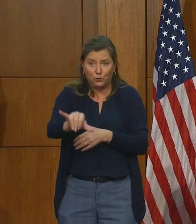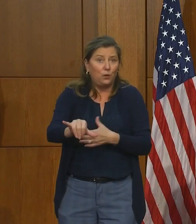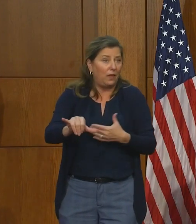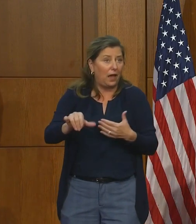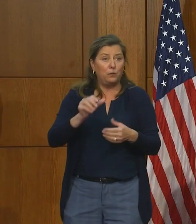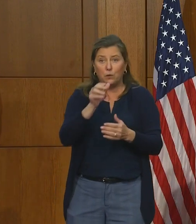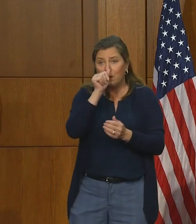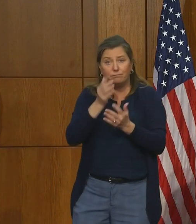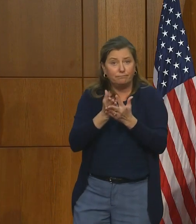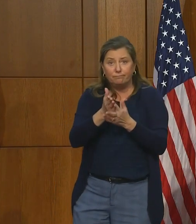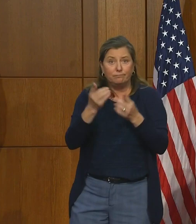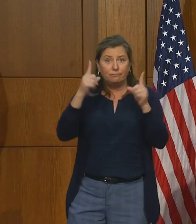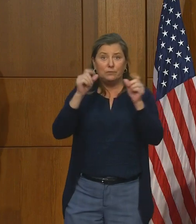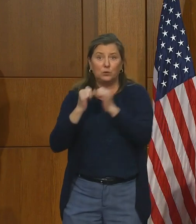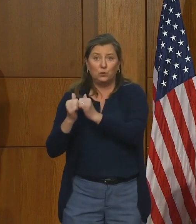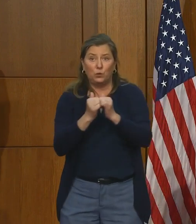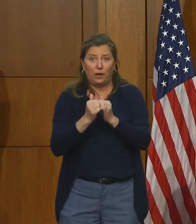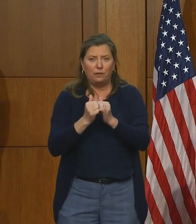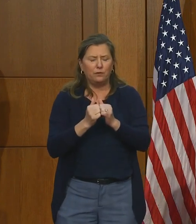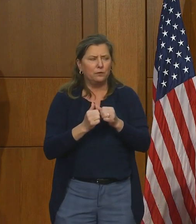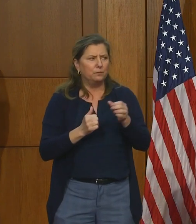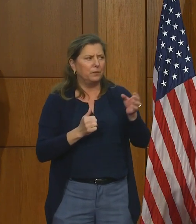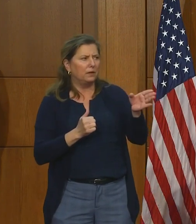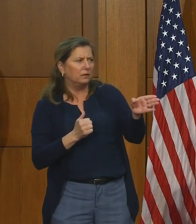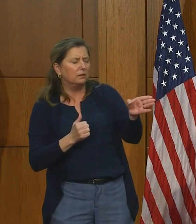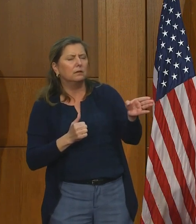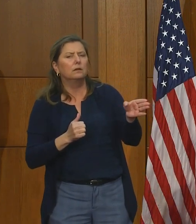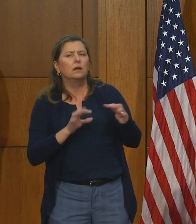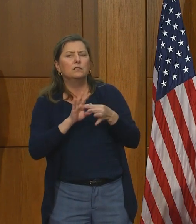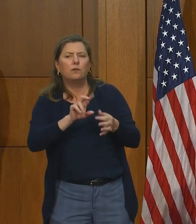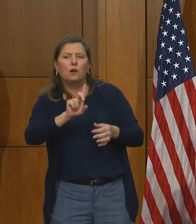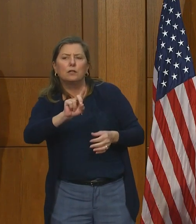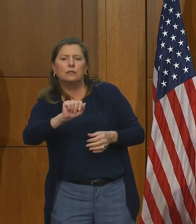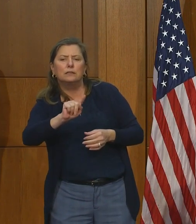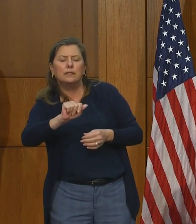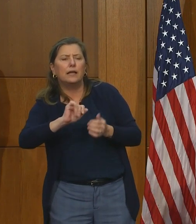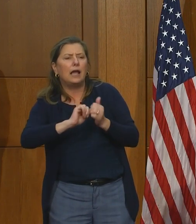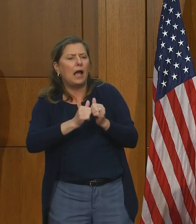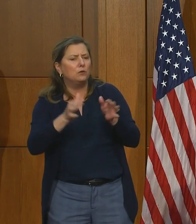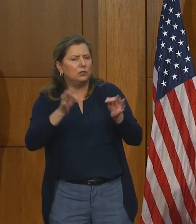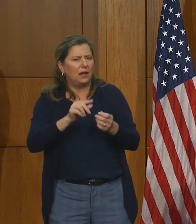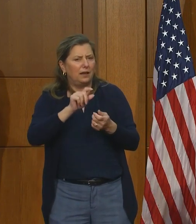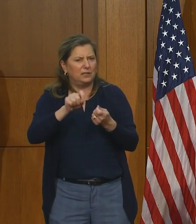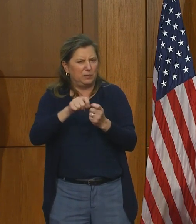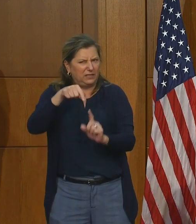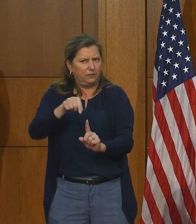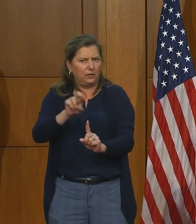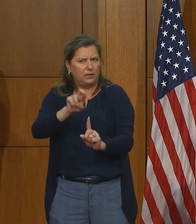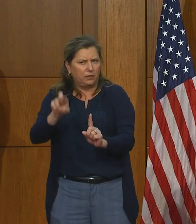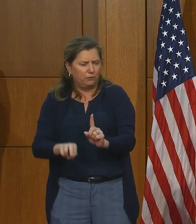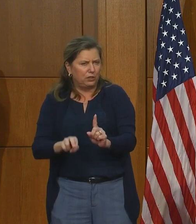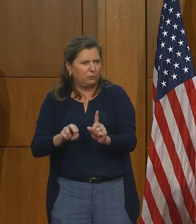HAVE IN. ALMOST COMING. WITH AND LEADERS ARE FOR AND WE WILL